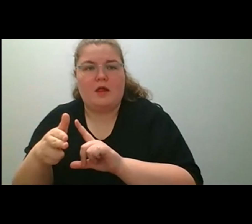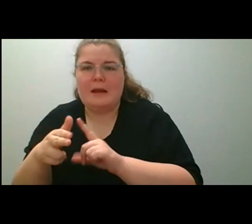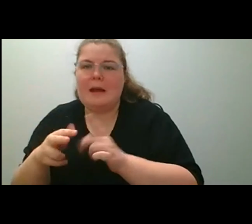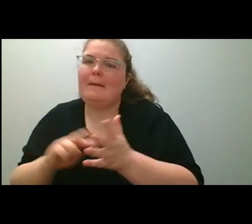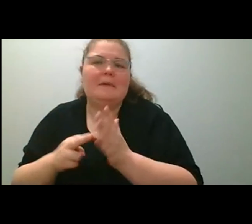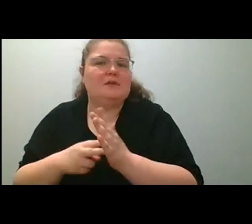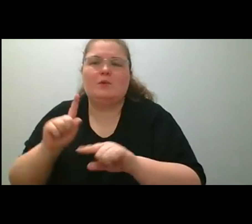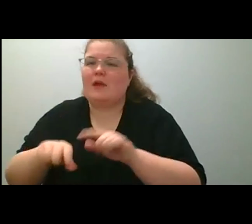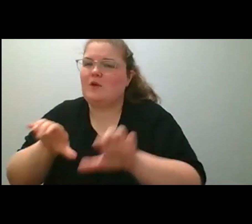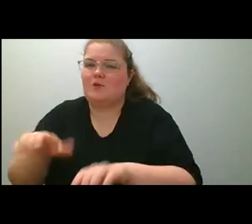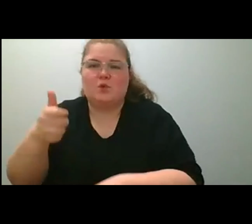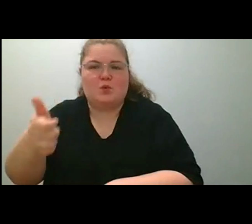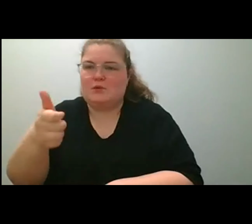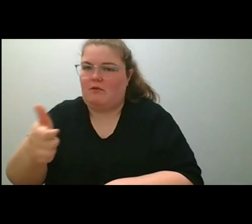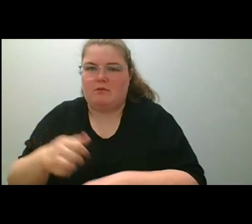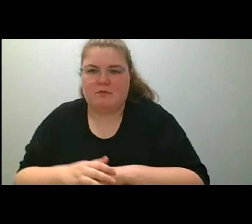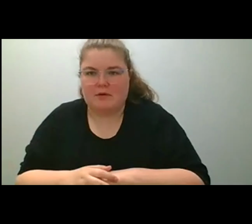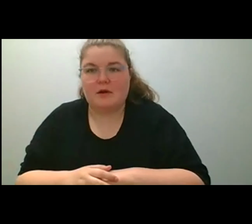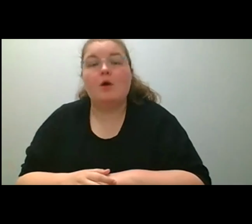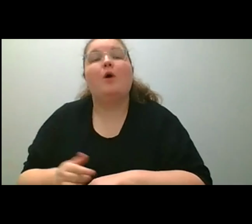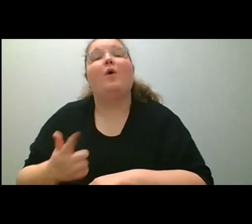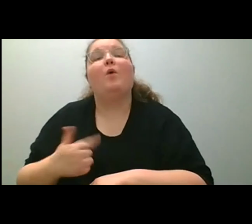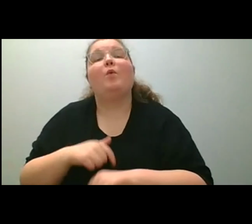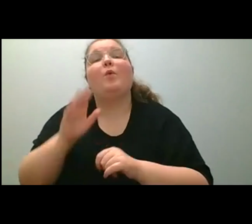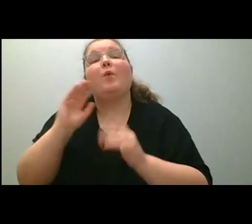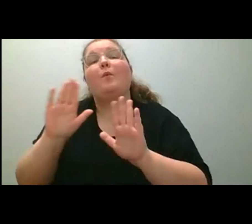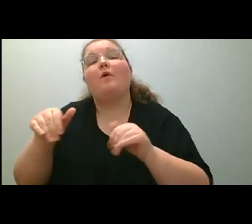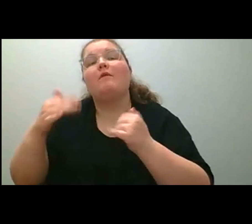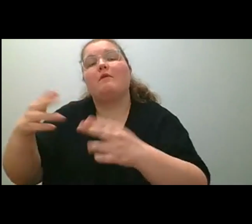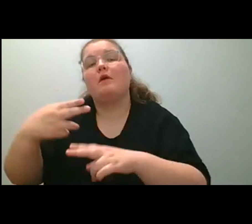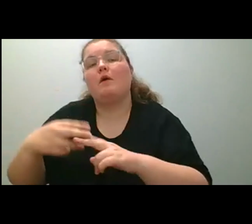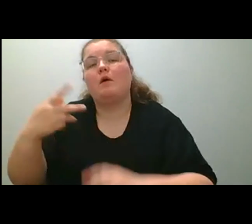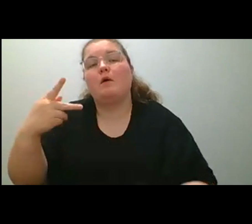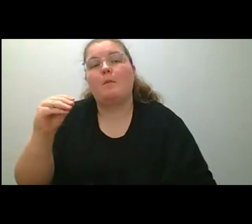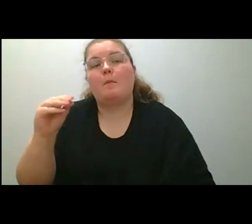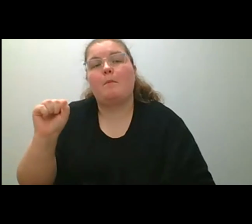And oftentimes what we do is we provide post layout review, so that we can just double check